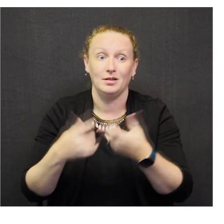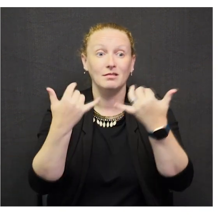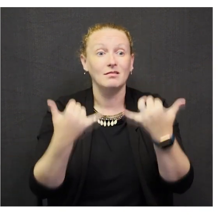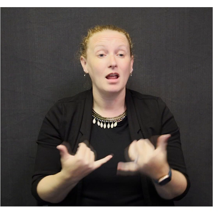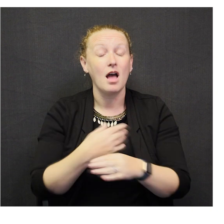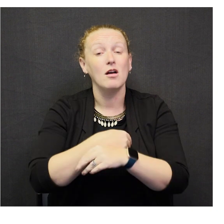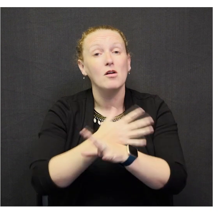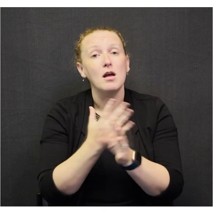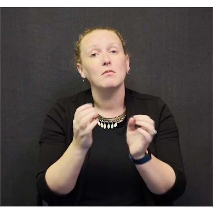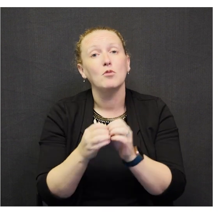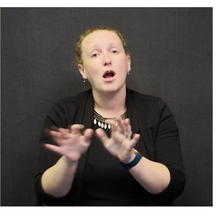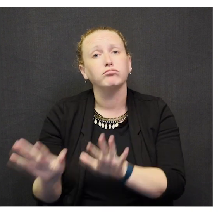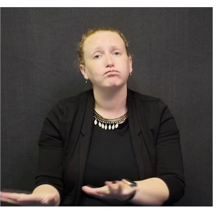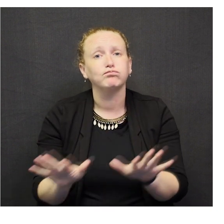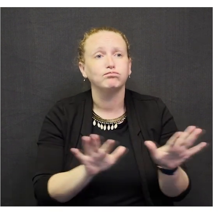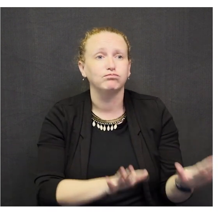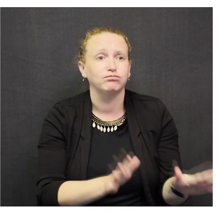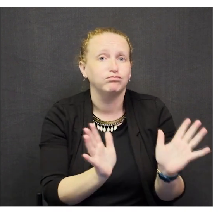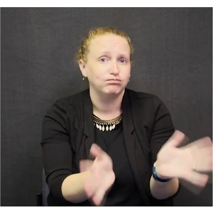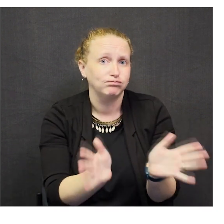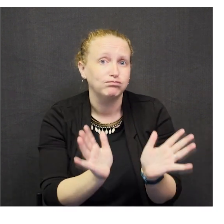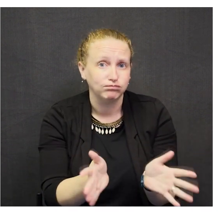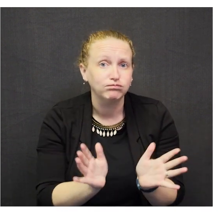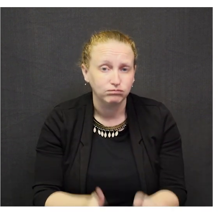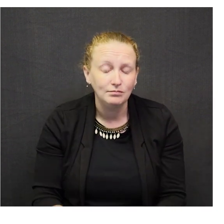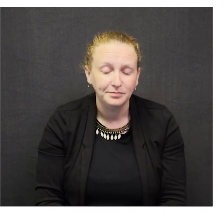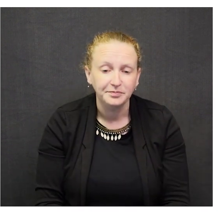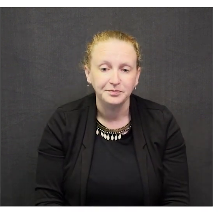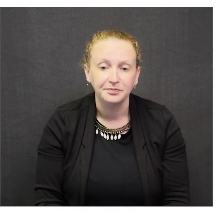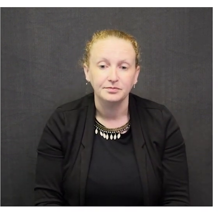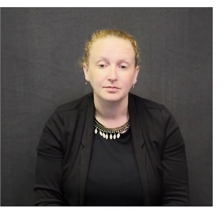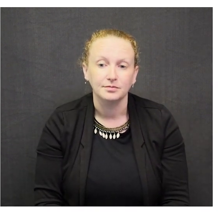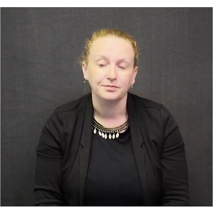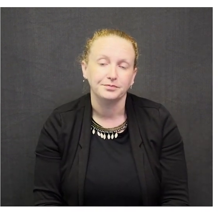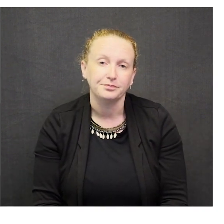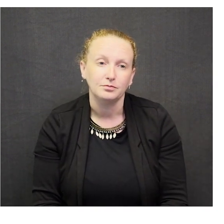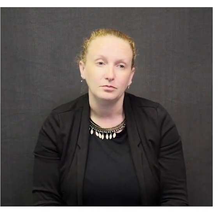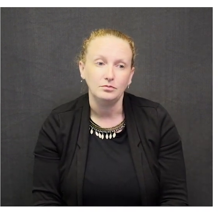side because I think this is the first time providers have experienced, you know, a major